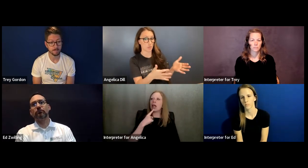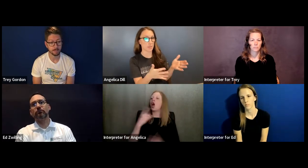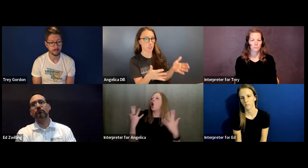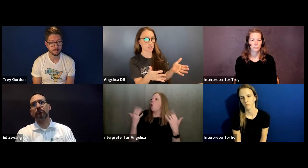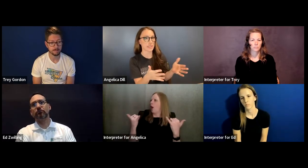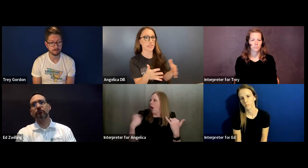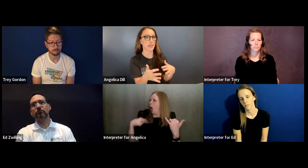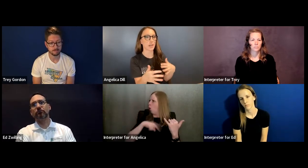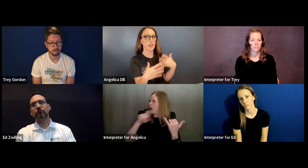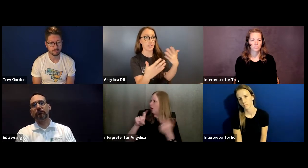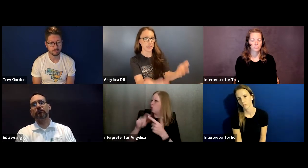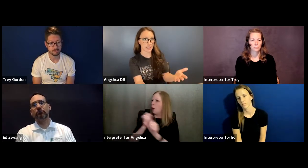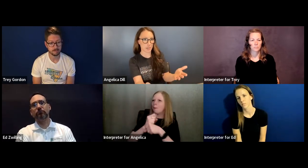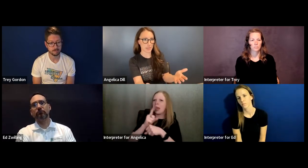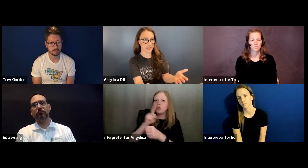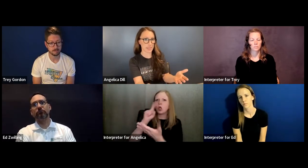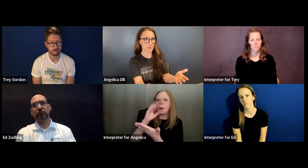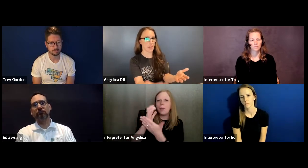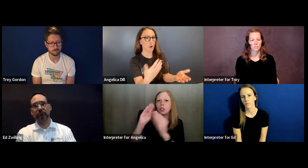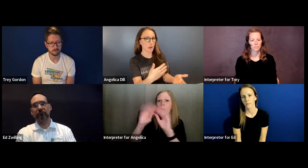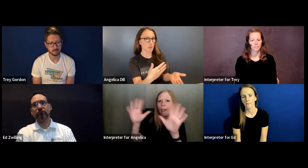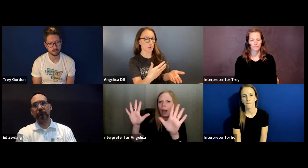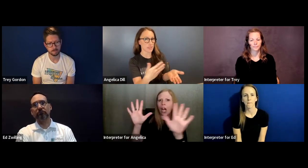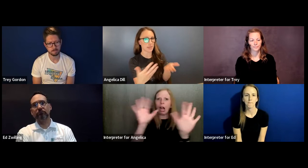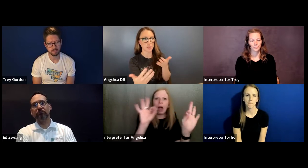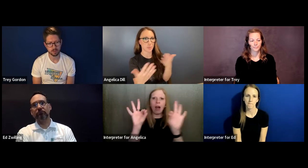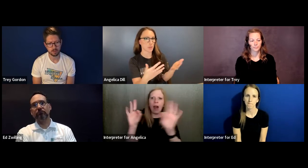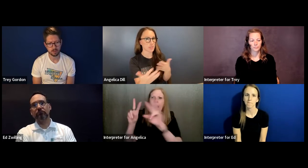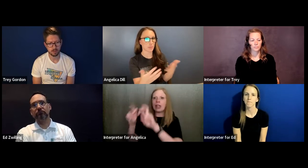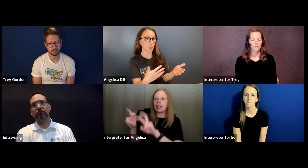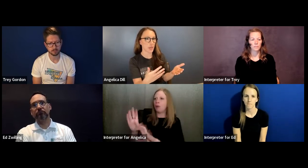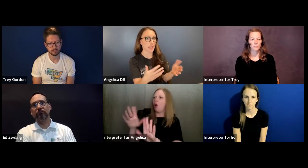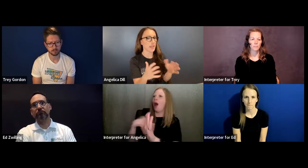the picture is clear let's start the assessment oh i've noticed that the interpreter is blurry